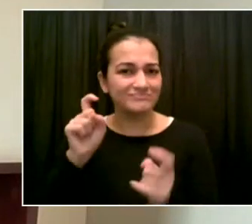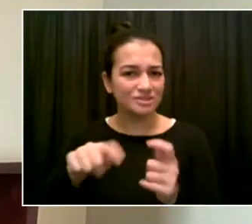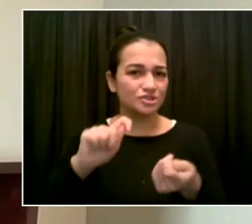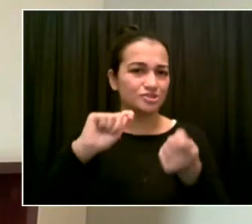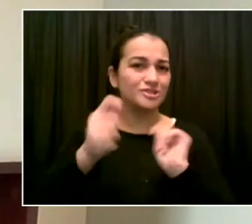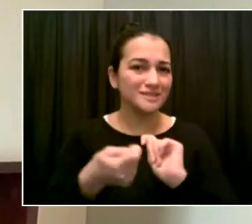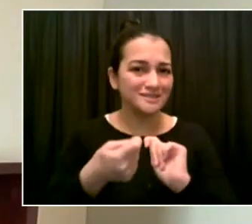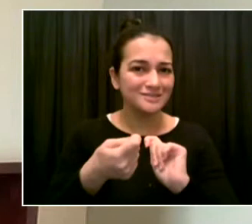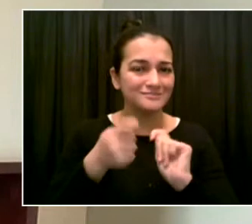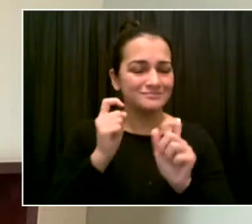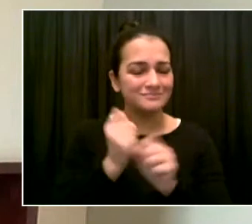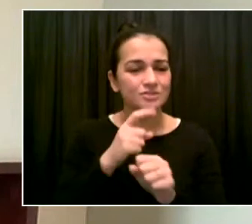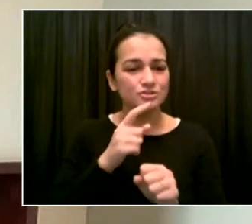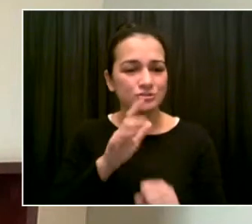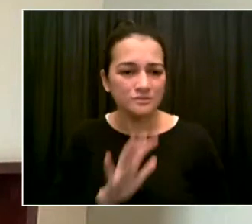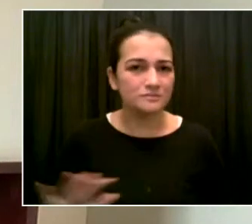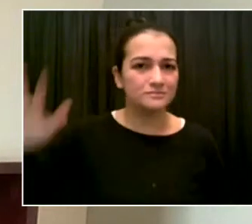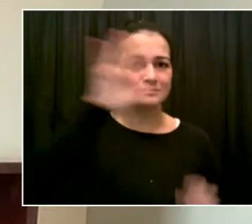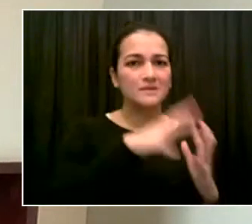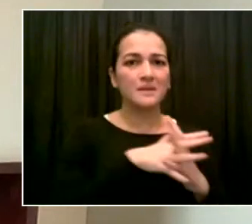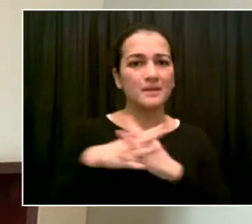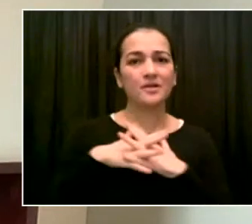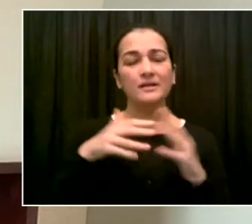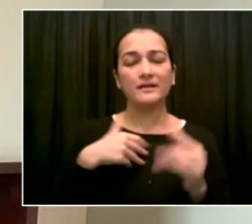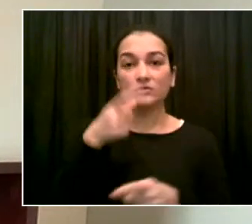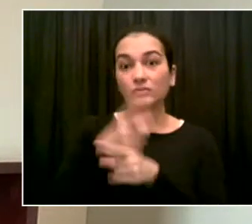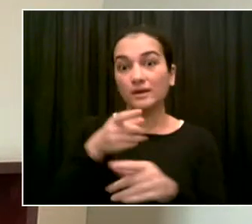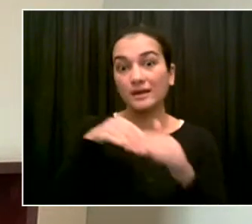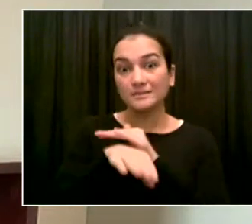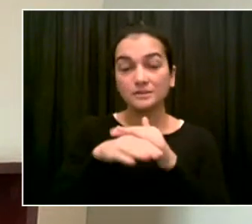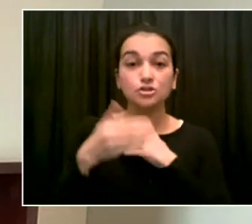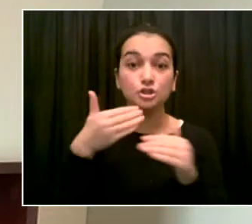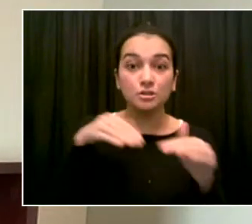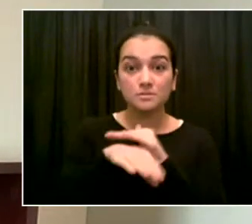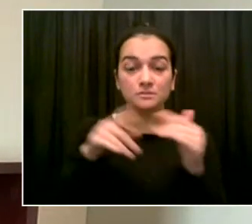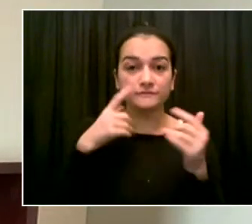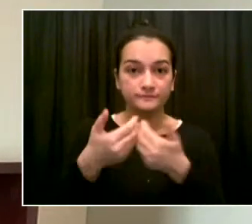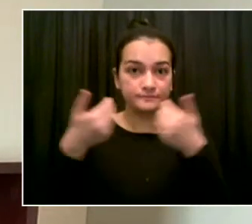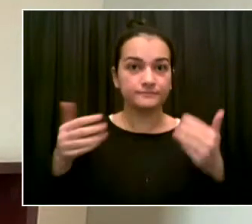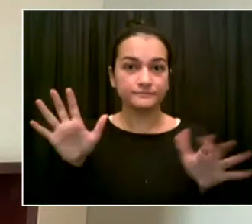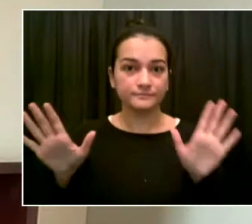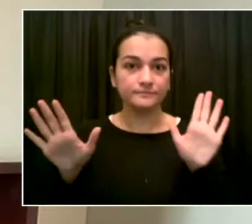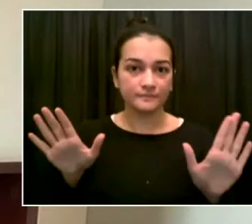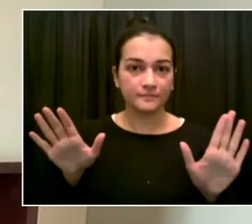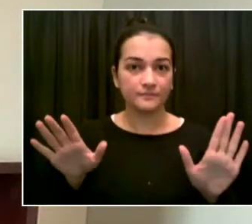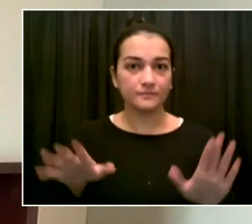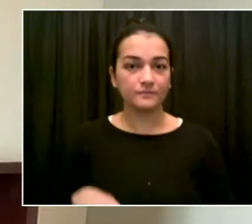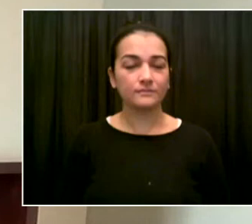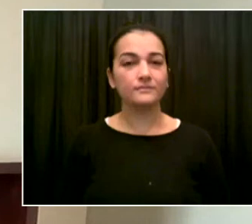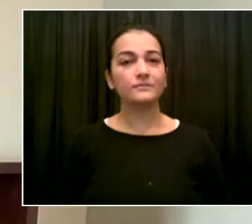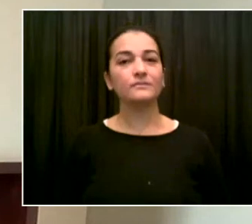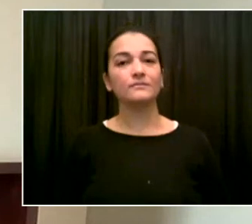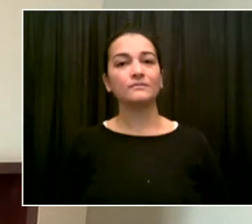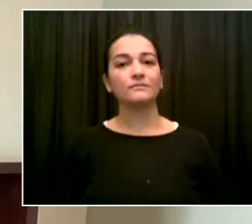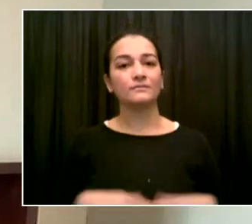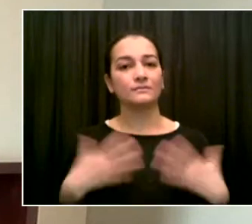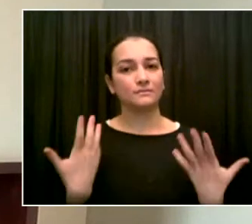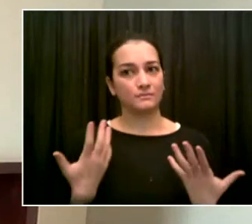MENTAL HEALTH